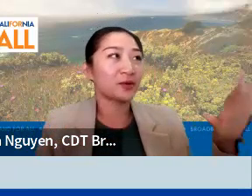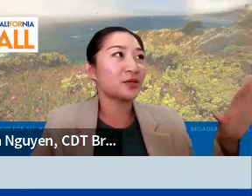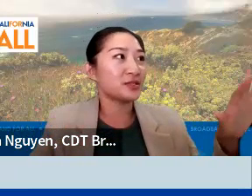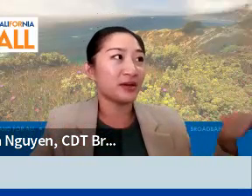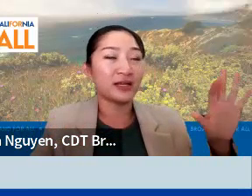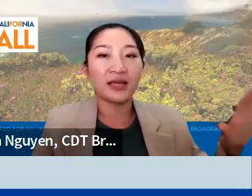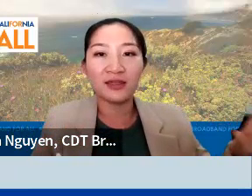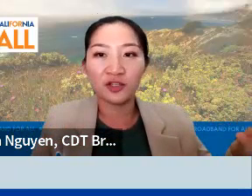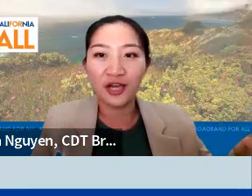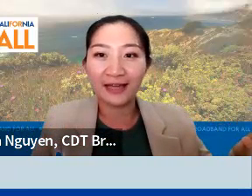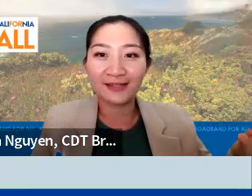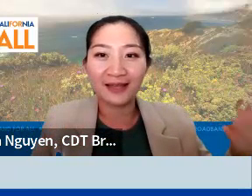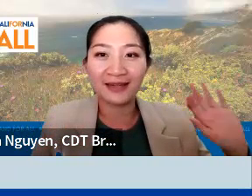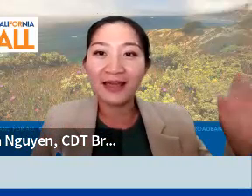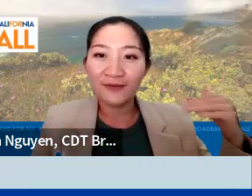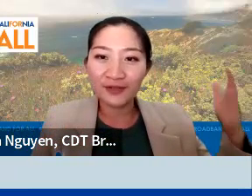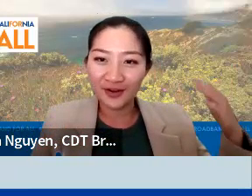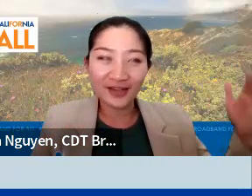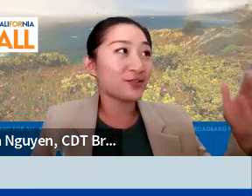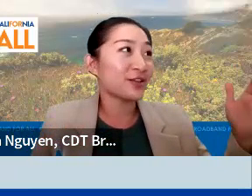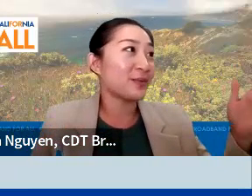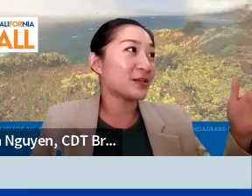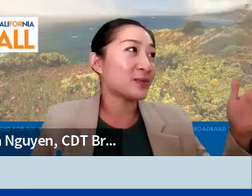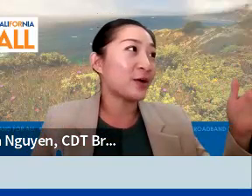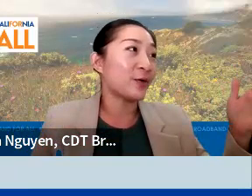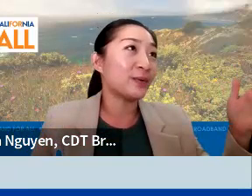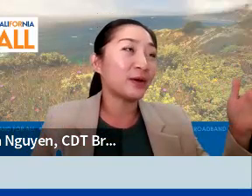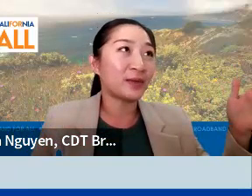there were questions ready in the chat, and folks are answering them as we go, but want